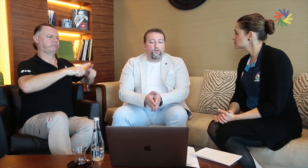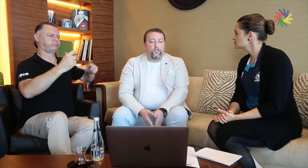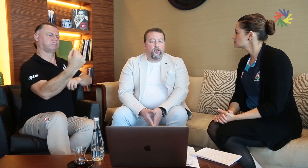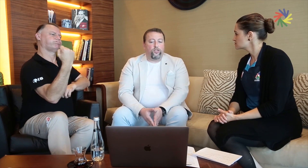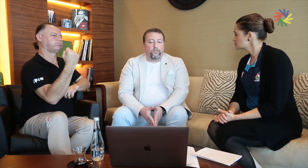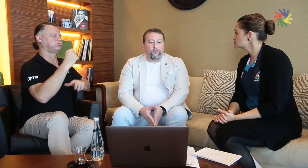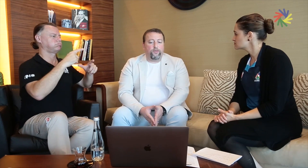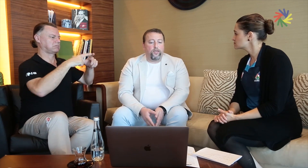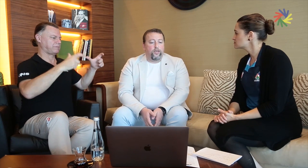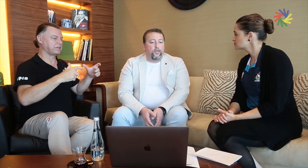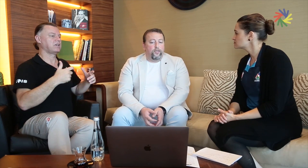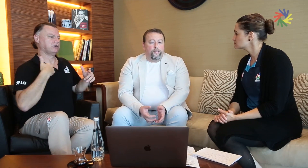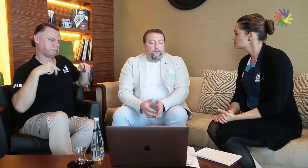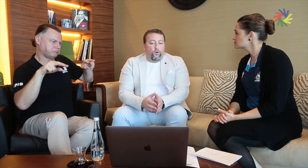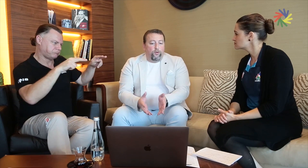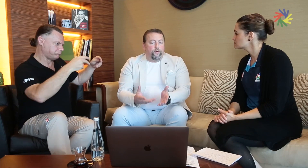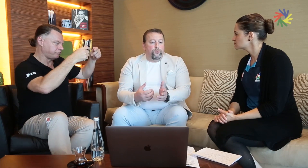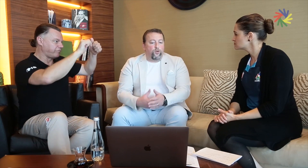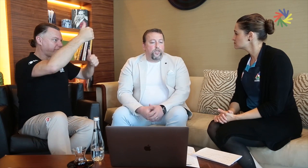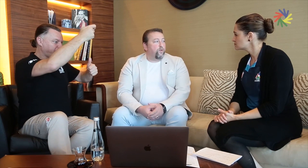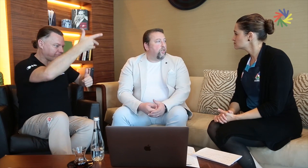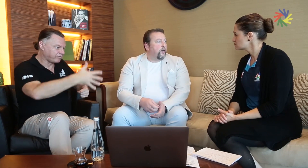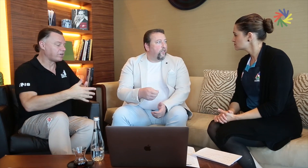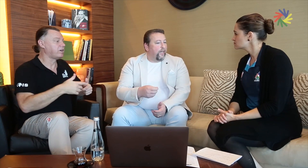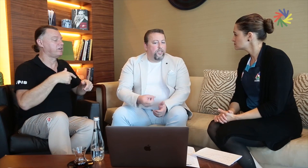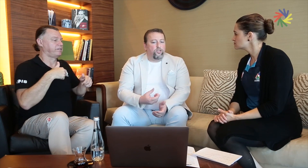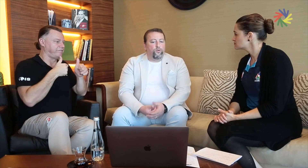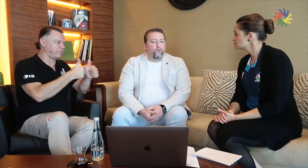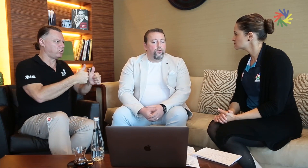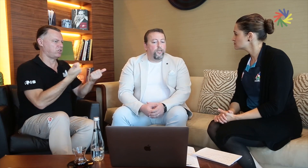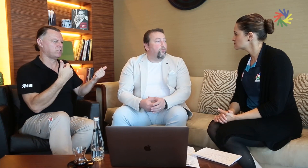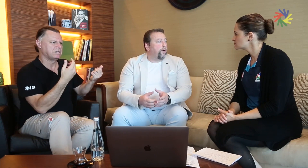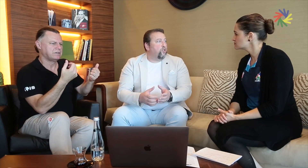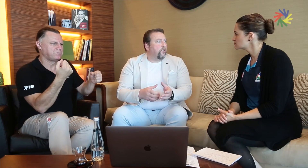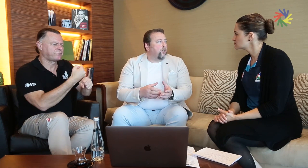Sports. Energy and Defence.